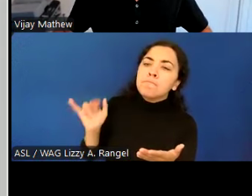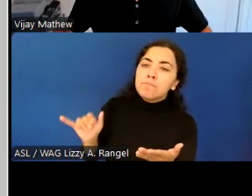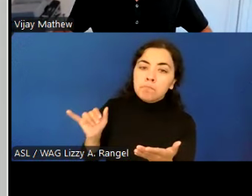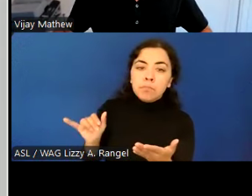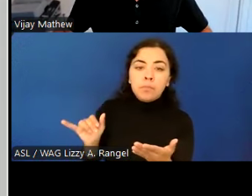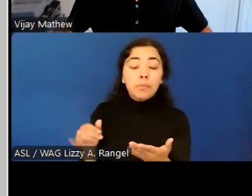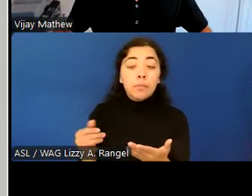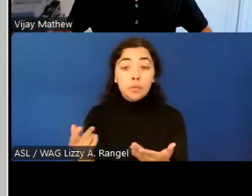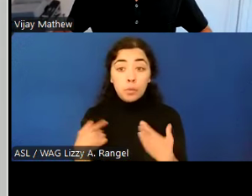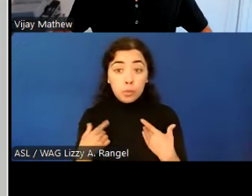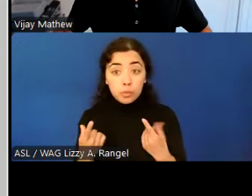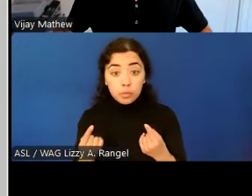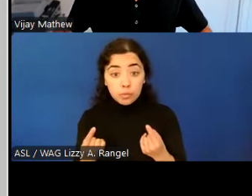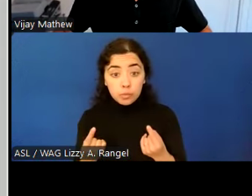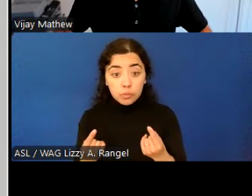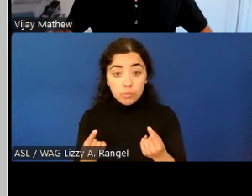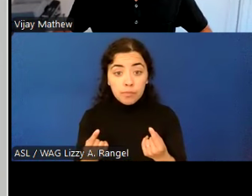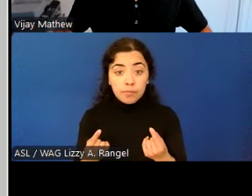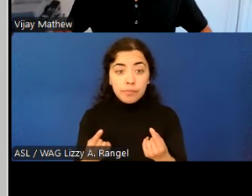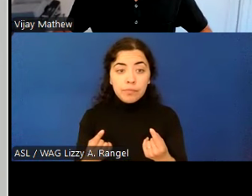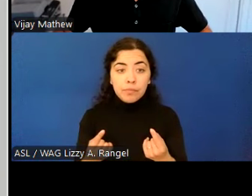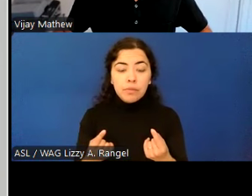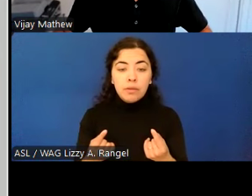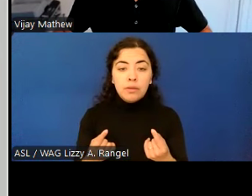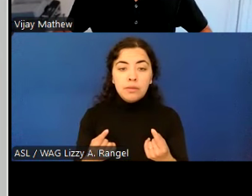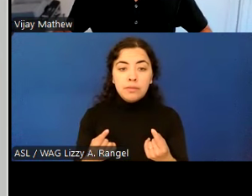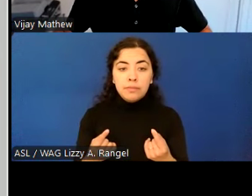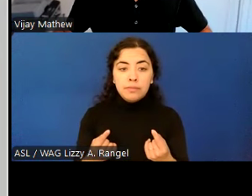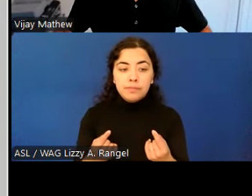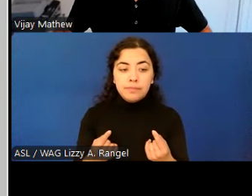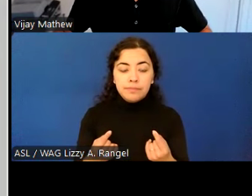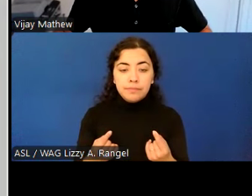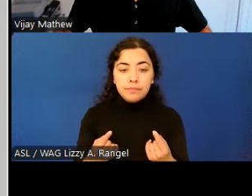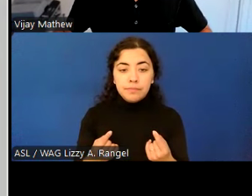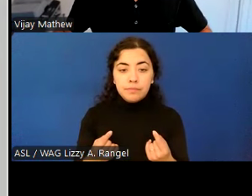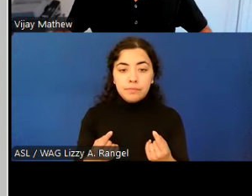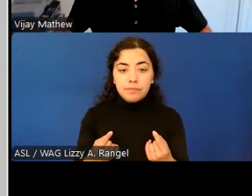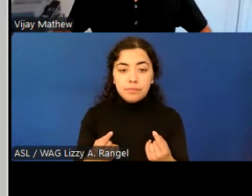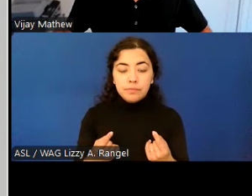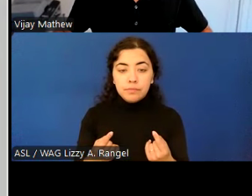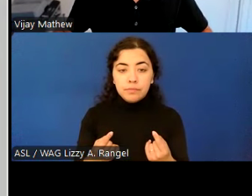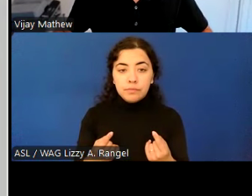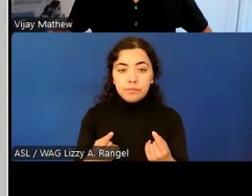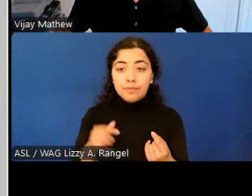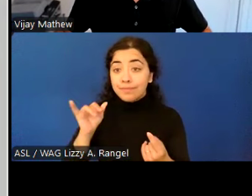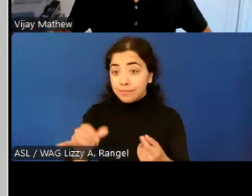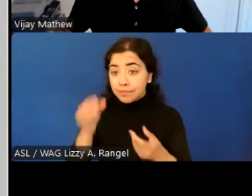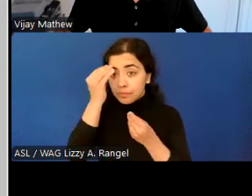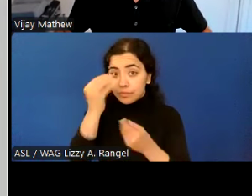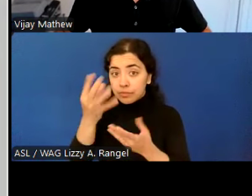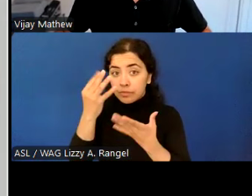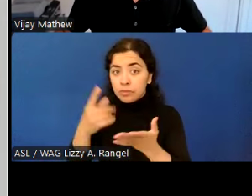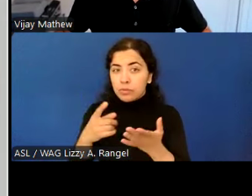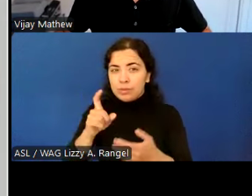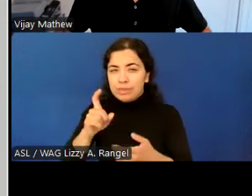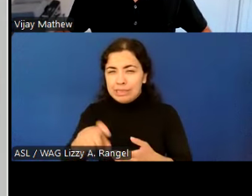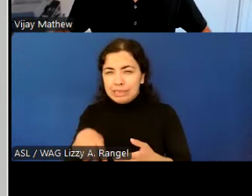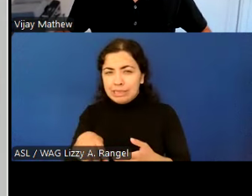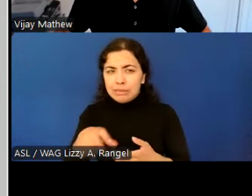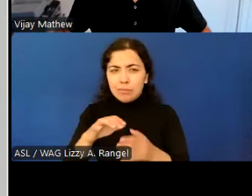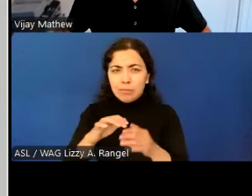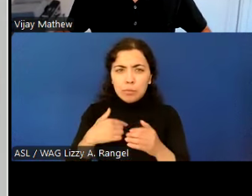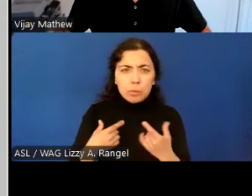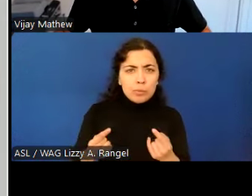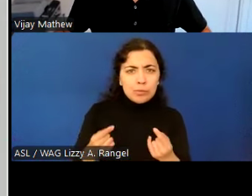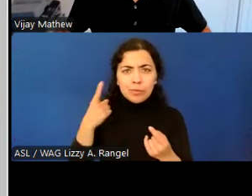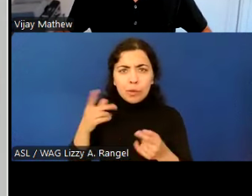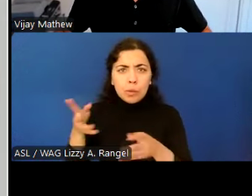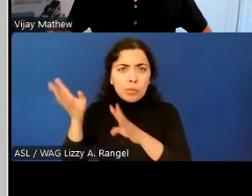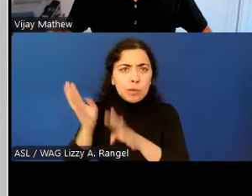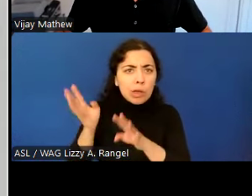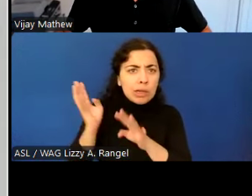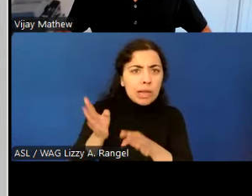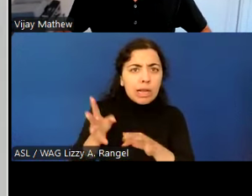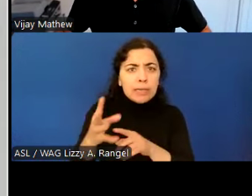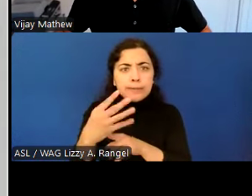to do is get the information we need in order to broadcast to this live video player. And what we